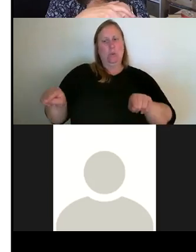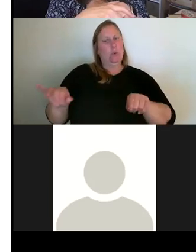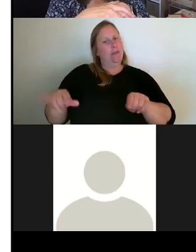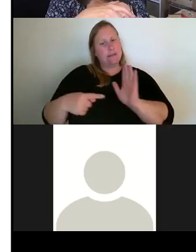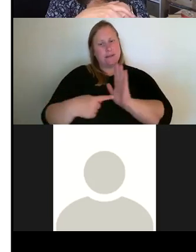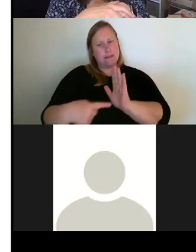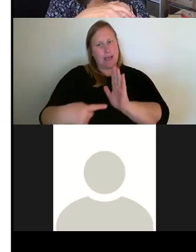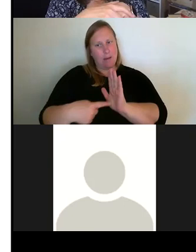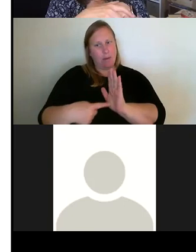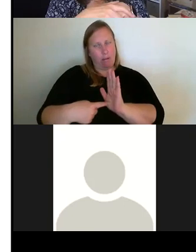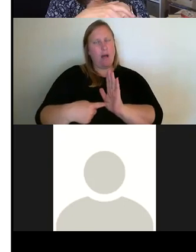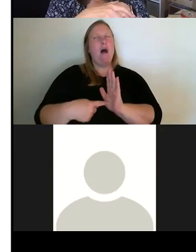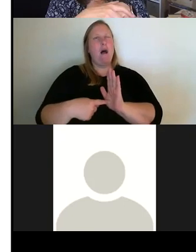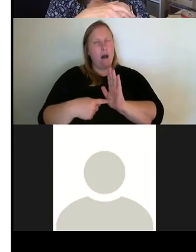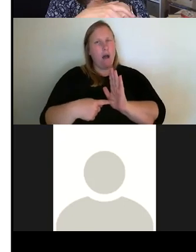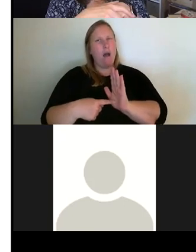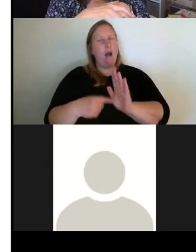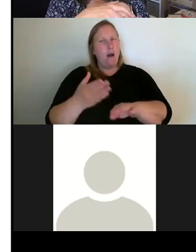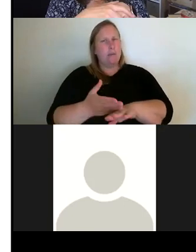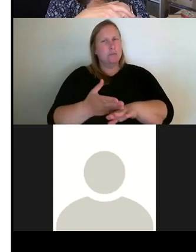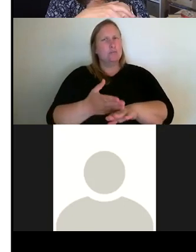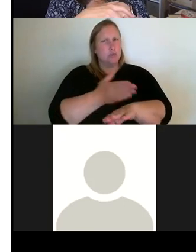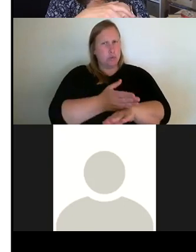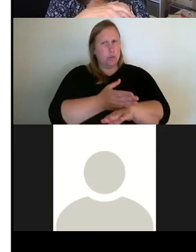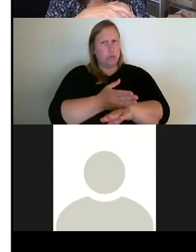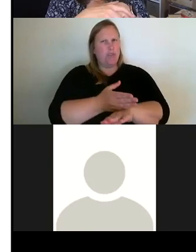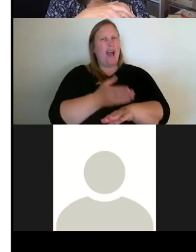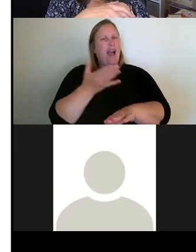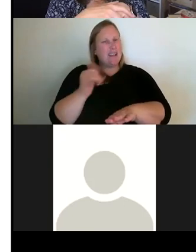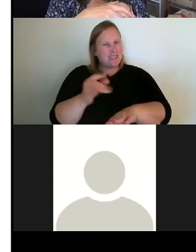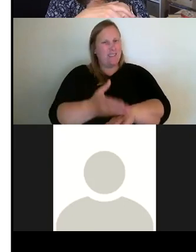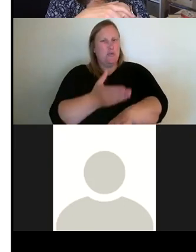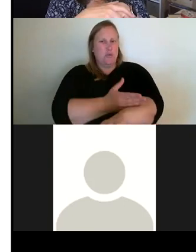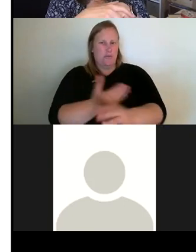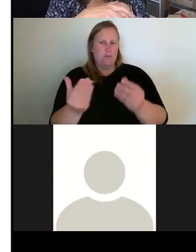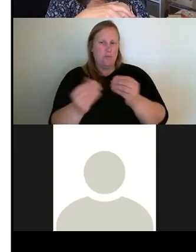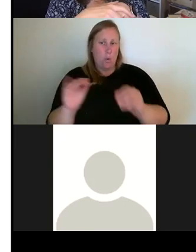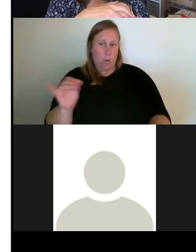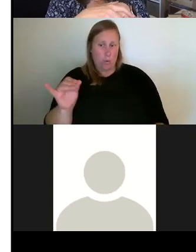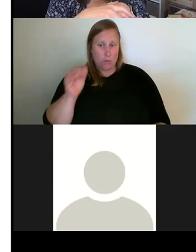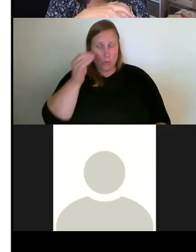I worked on this skill over time, I have gotten better and I am hoping we will share some things today to